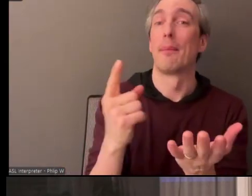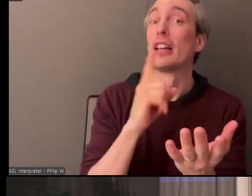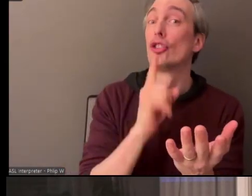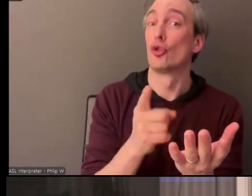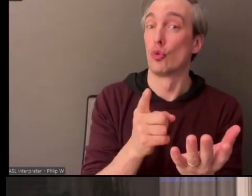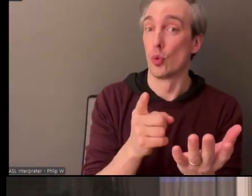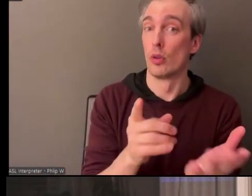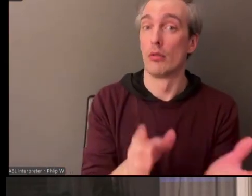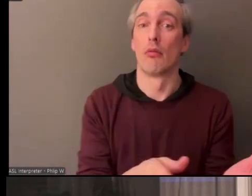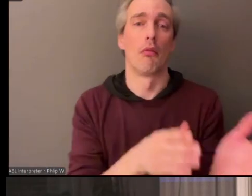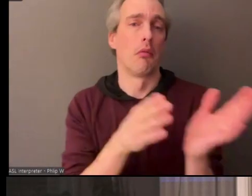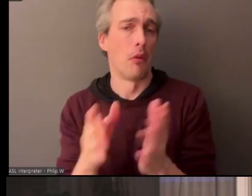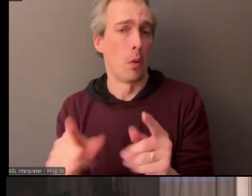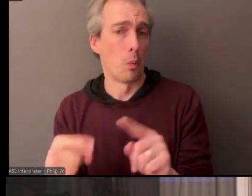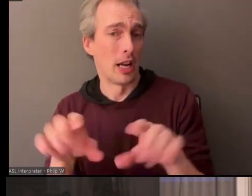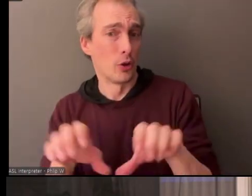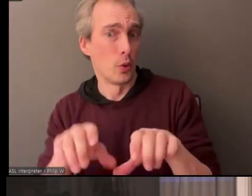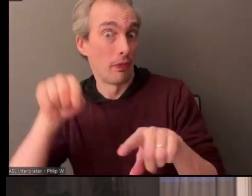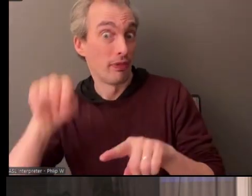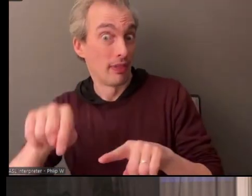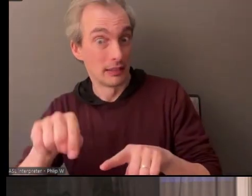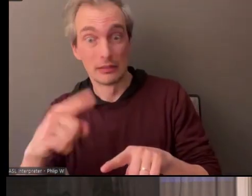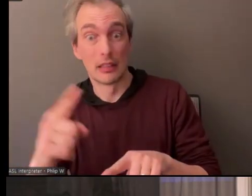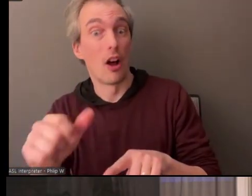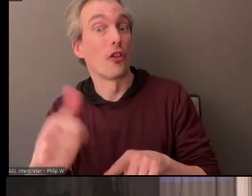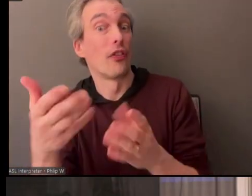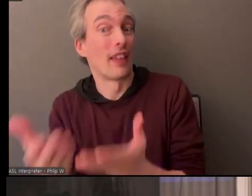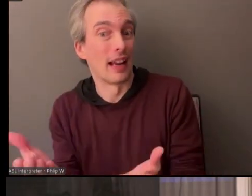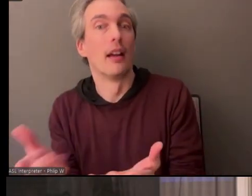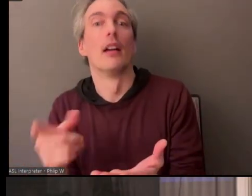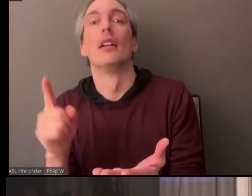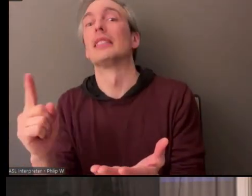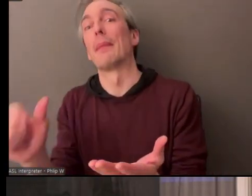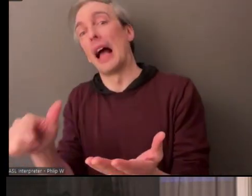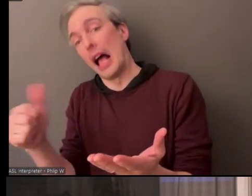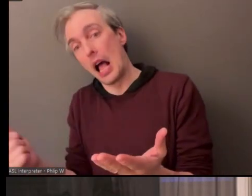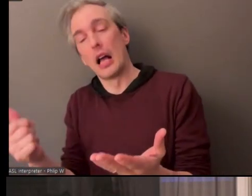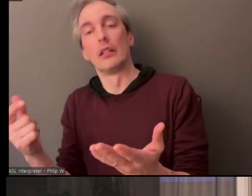This is testable and unambiguous. So let's look at how this works in practice.